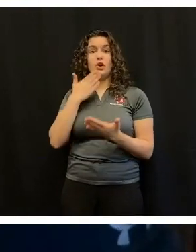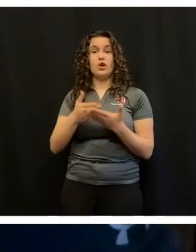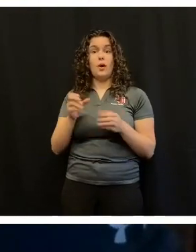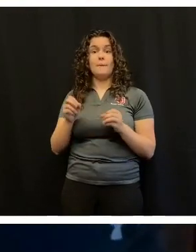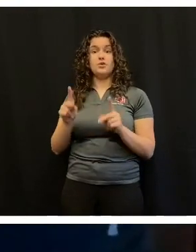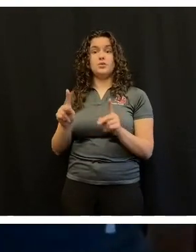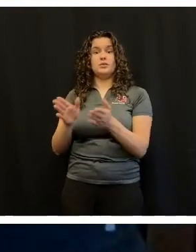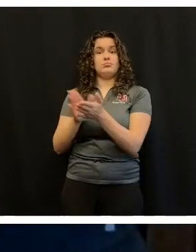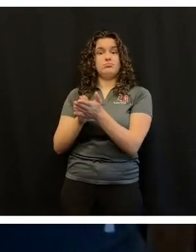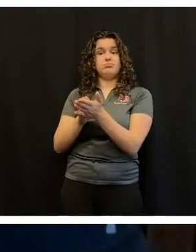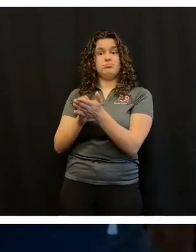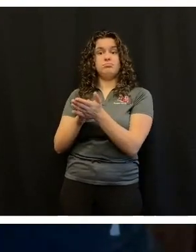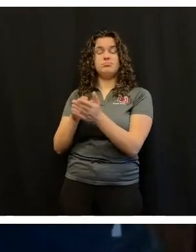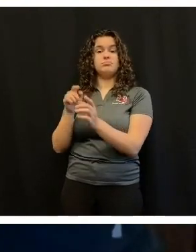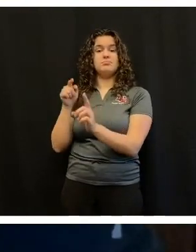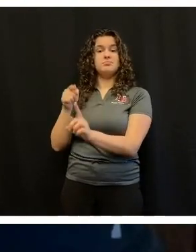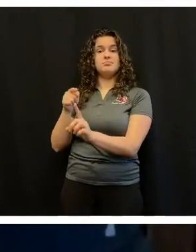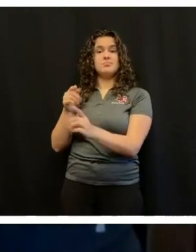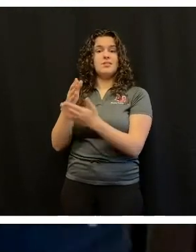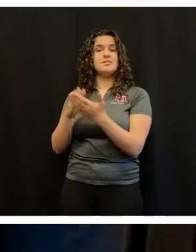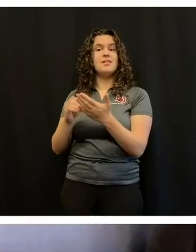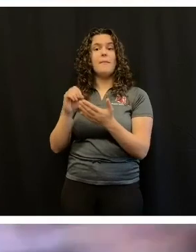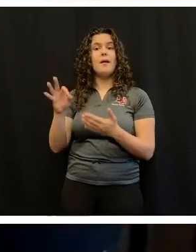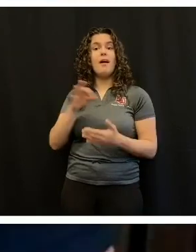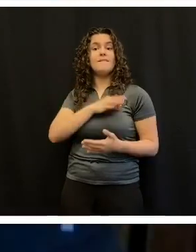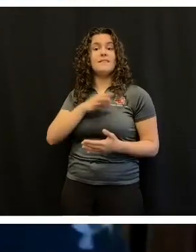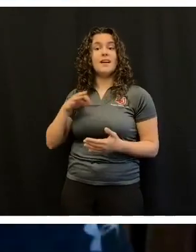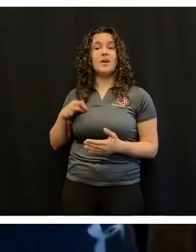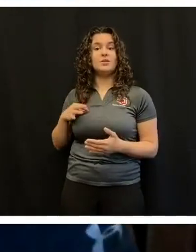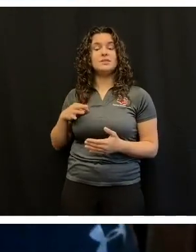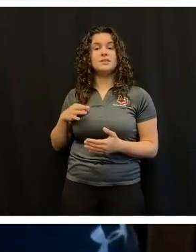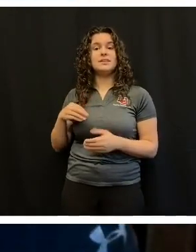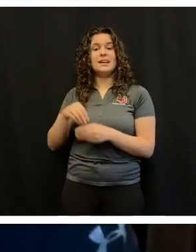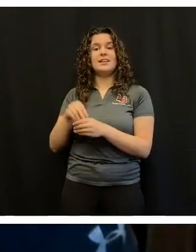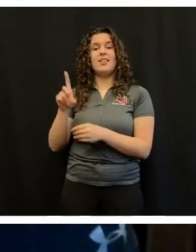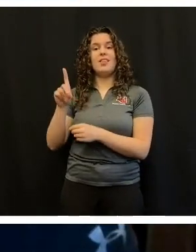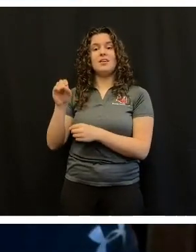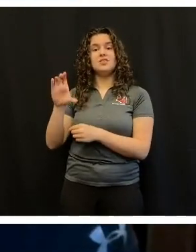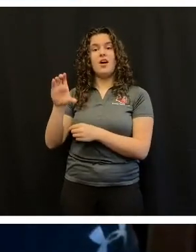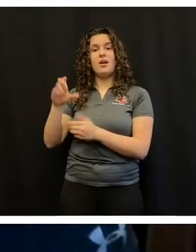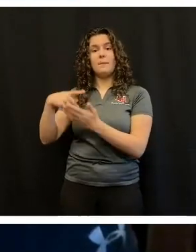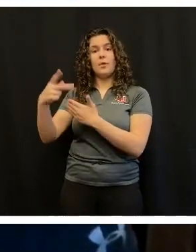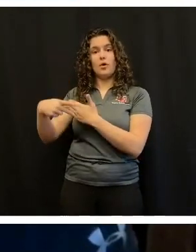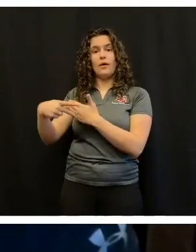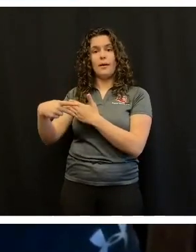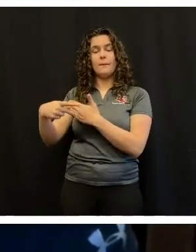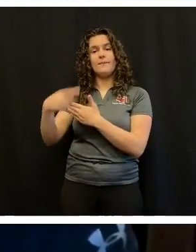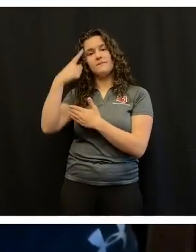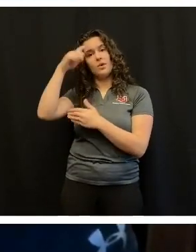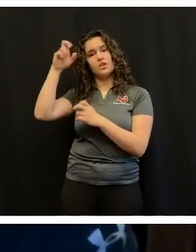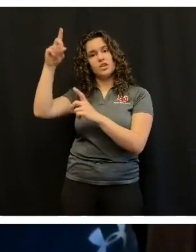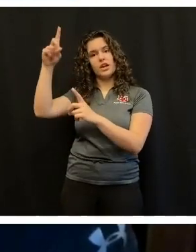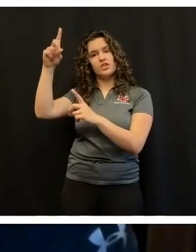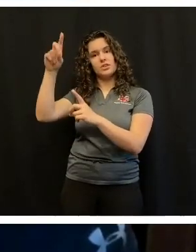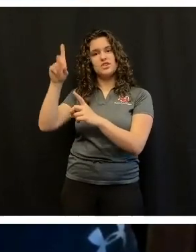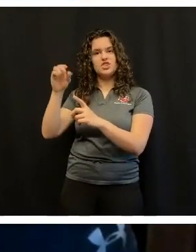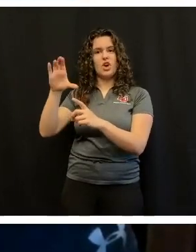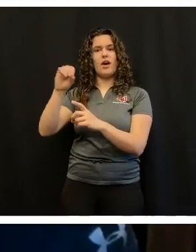to some of the faculty in the doctoral program. That Doctorate of Education Leadership Program is